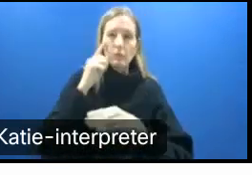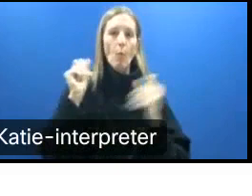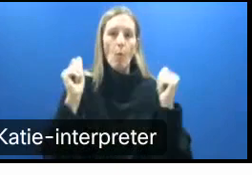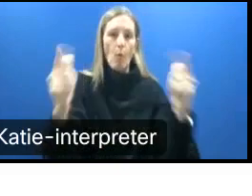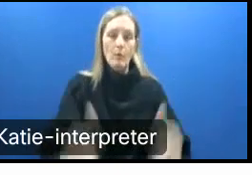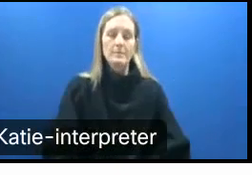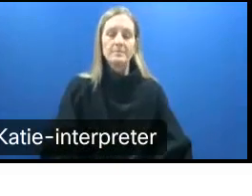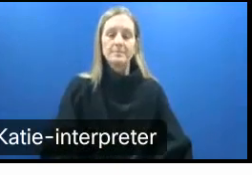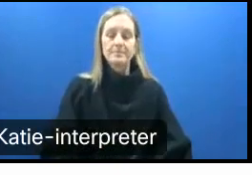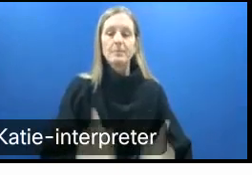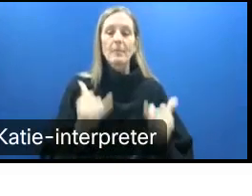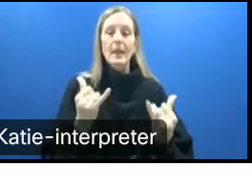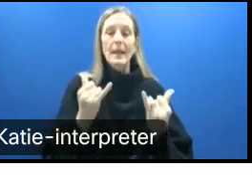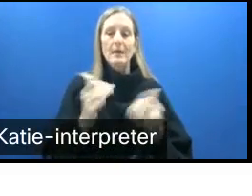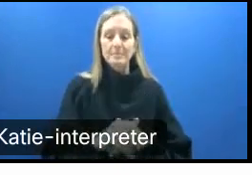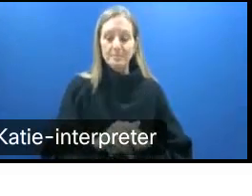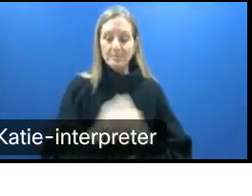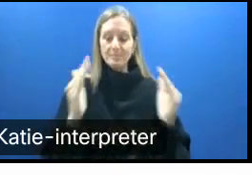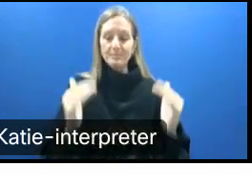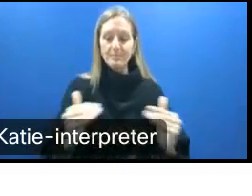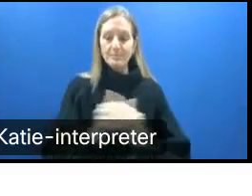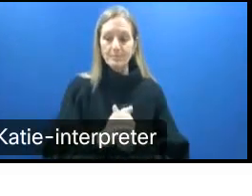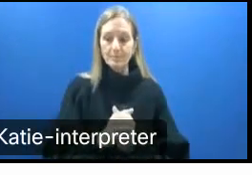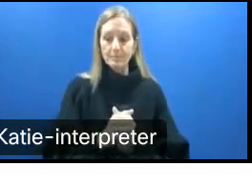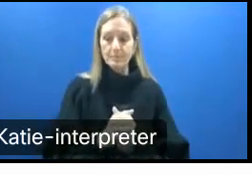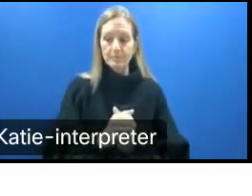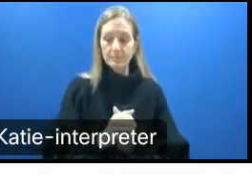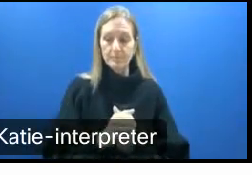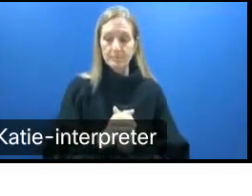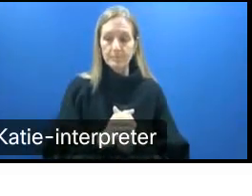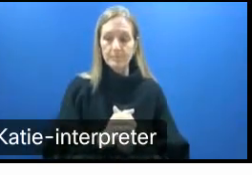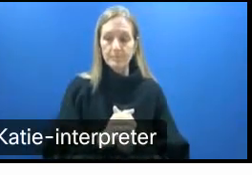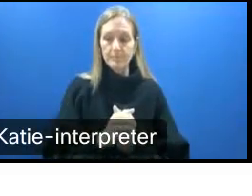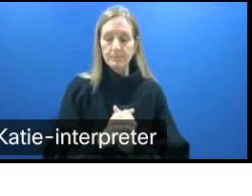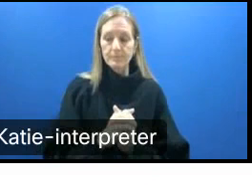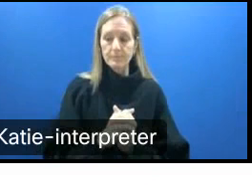A significant and persistent number of staff continue to be unavailable for war.